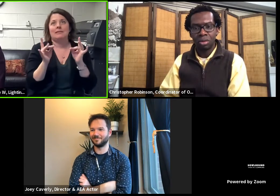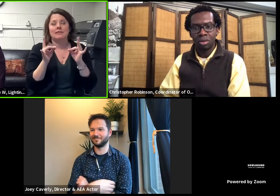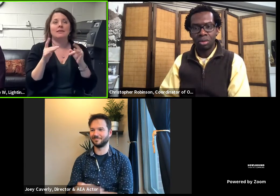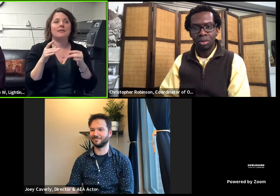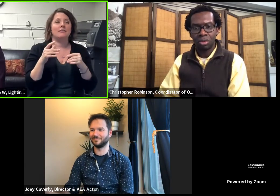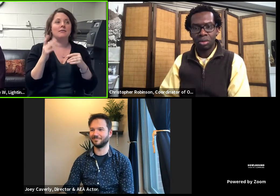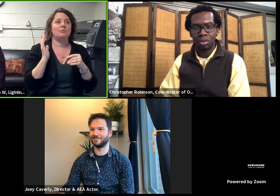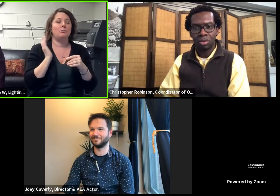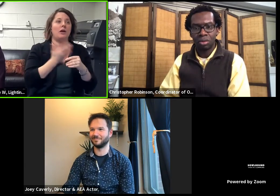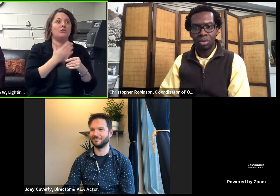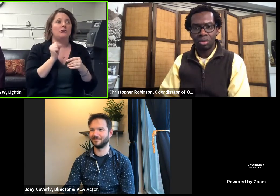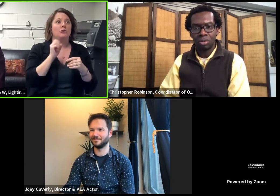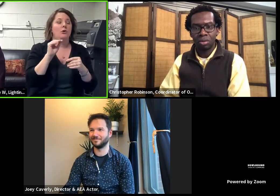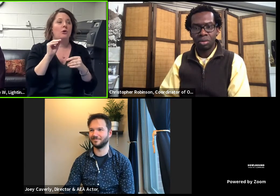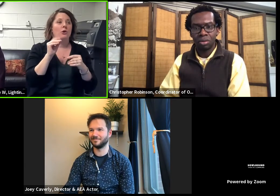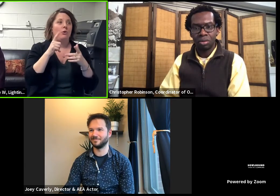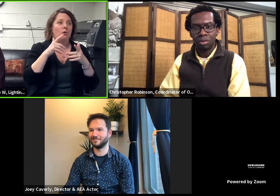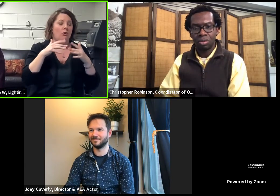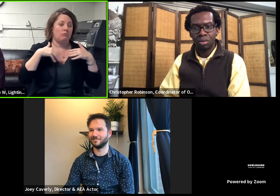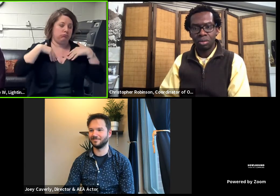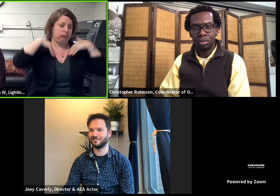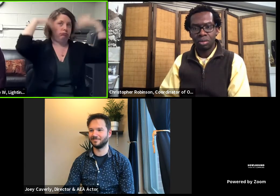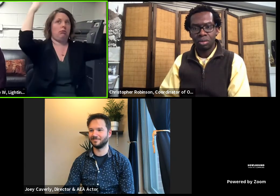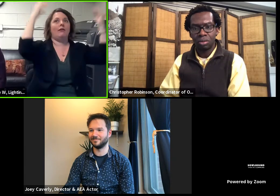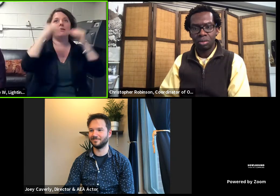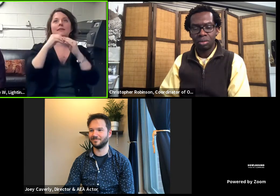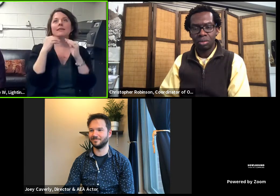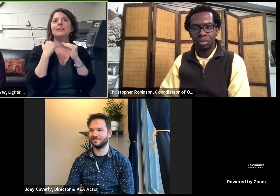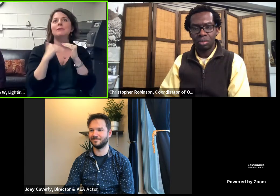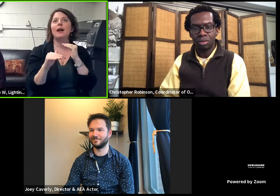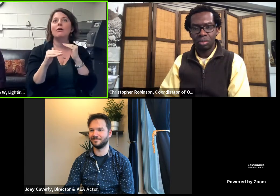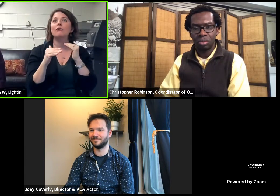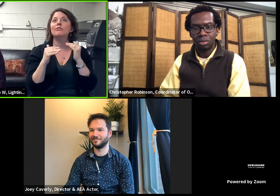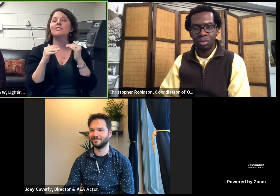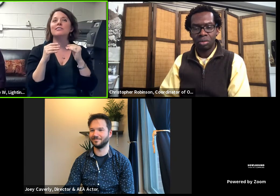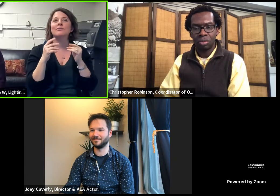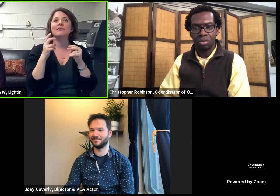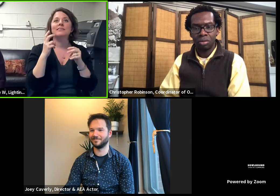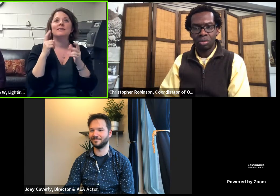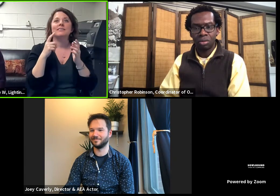trying to communicate all together in different places. It can be overwhelming.